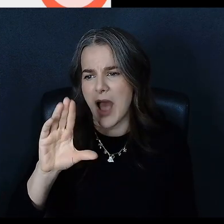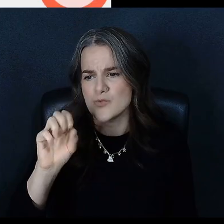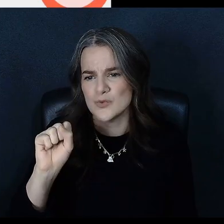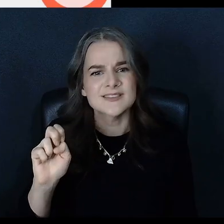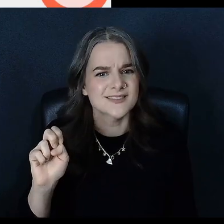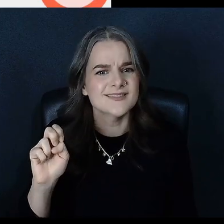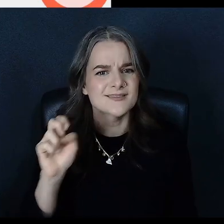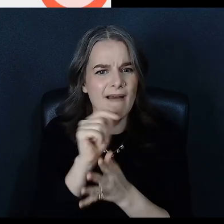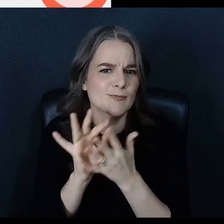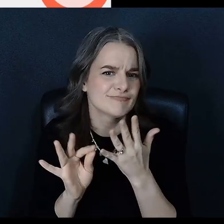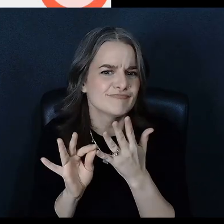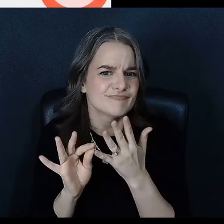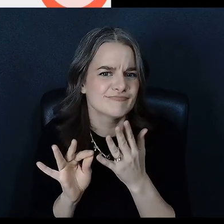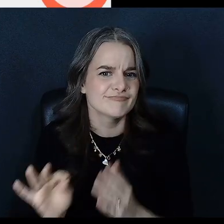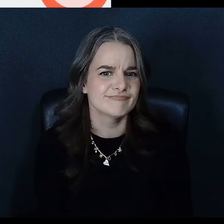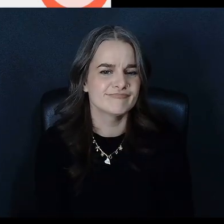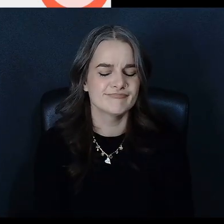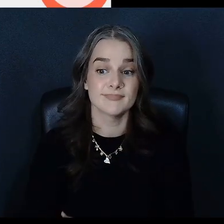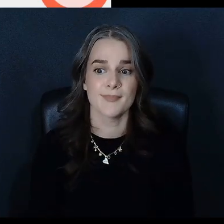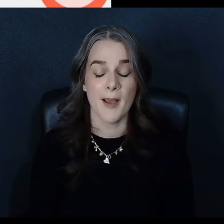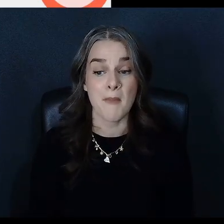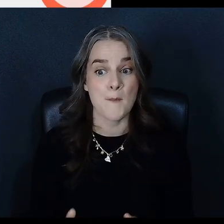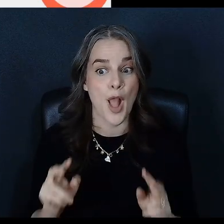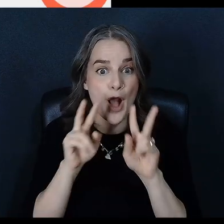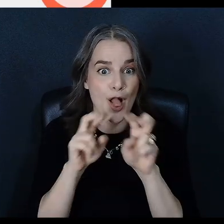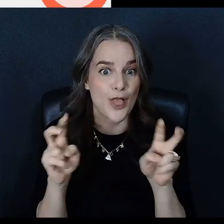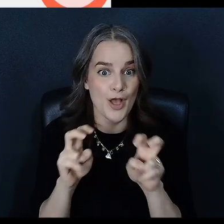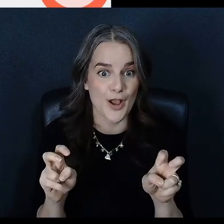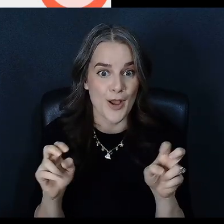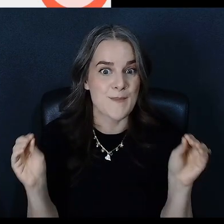Maybe we go one step above and we look at head control.